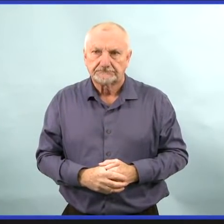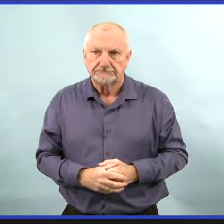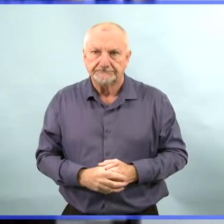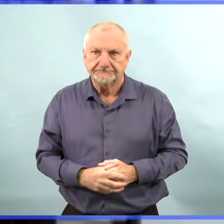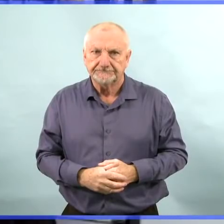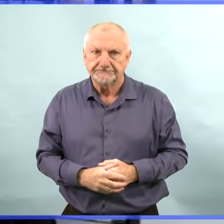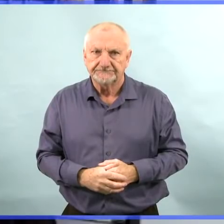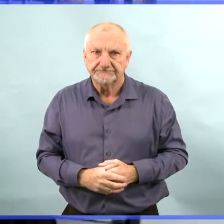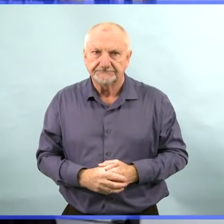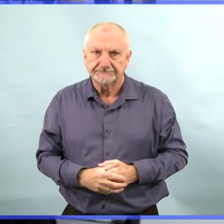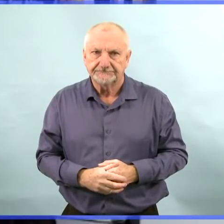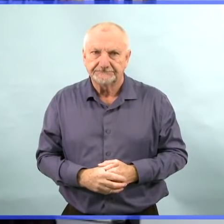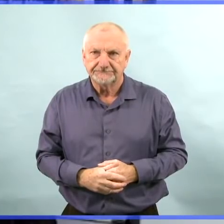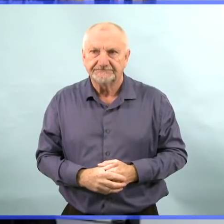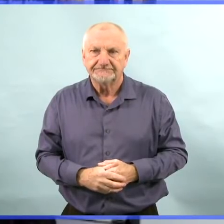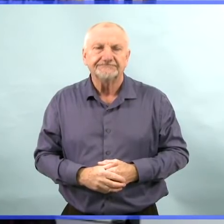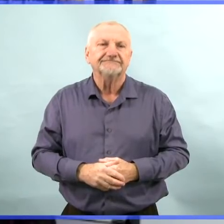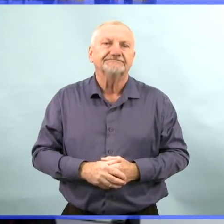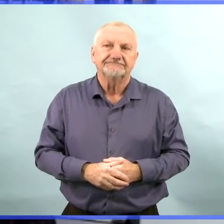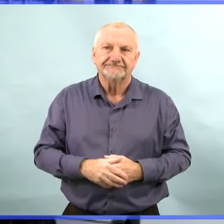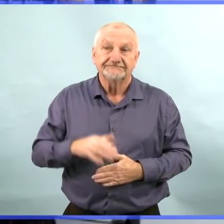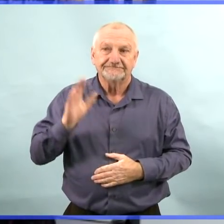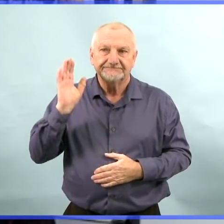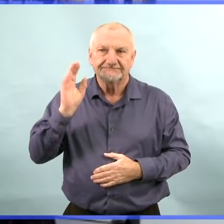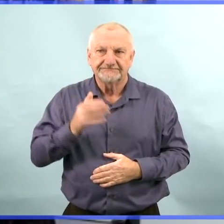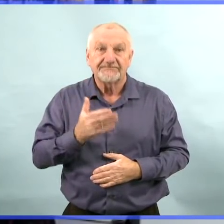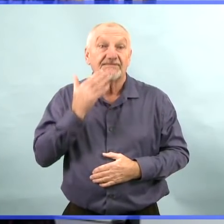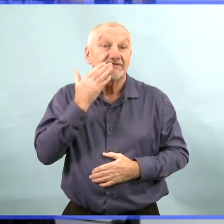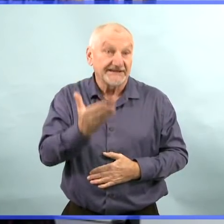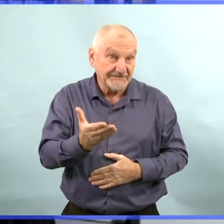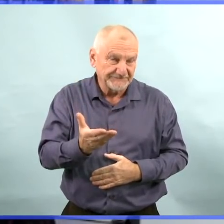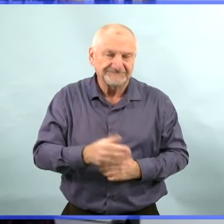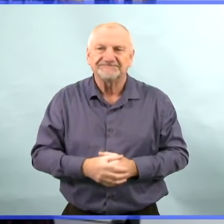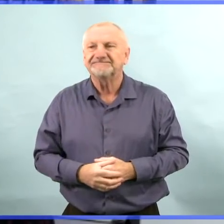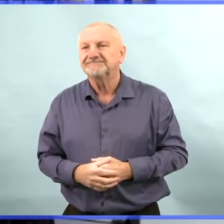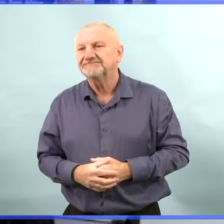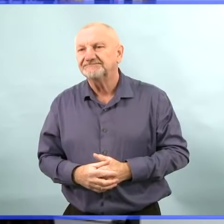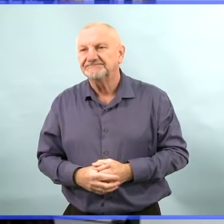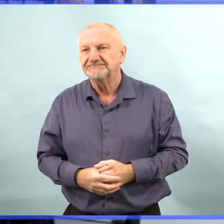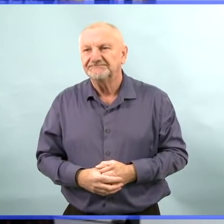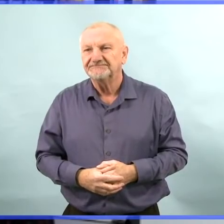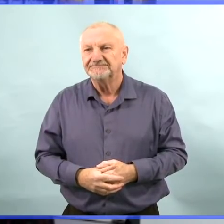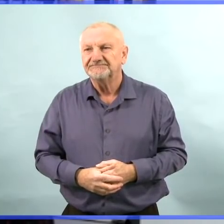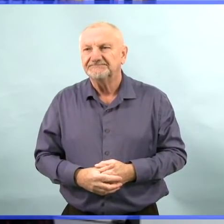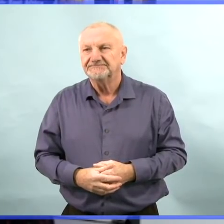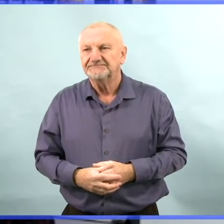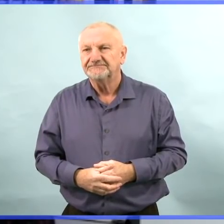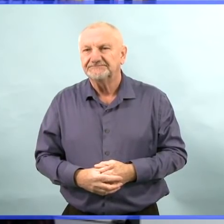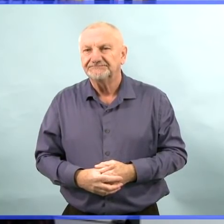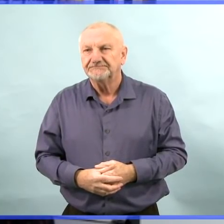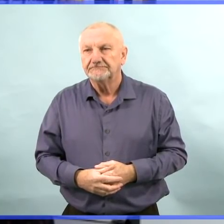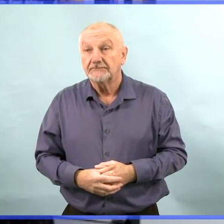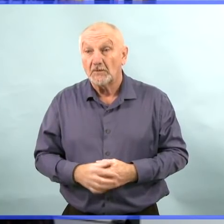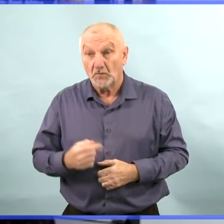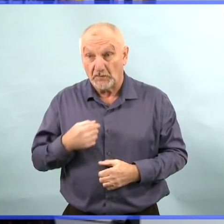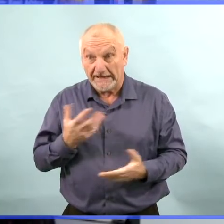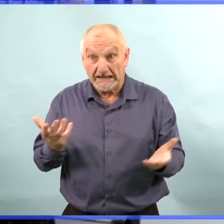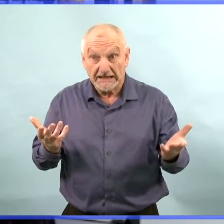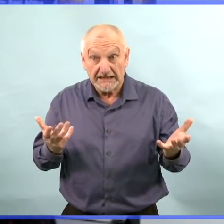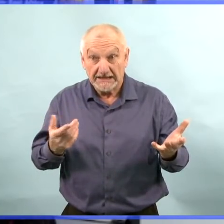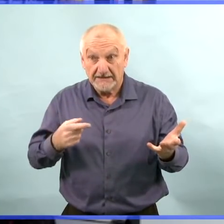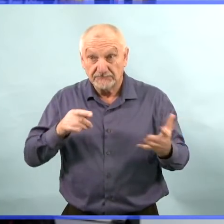thank you dr rusin um since the protect mb kids campaign launched last week to begin